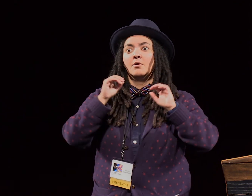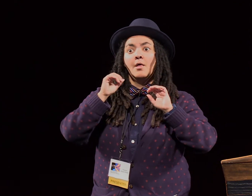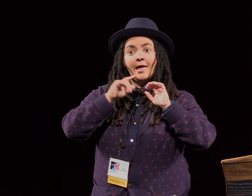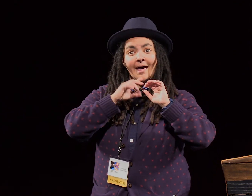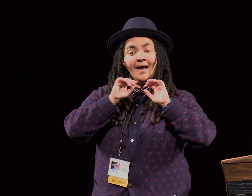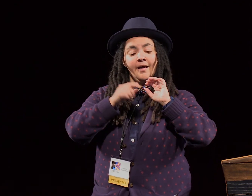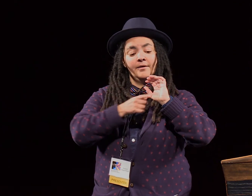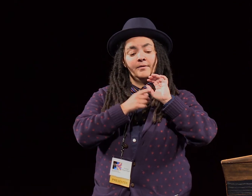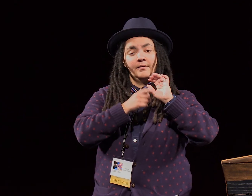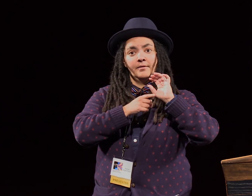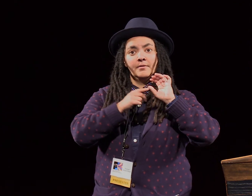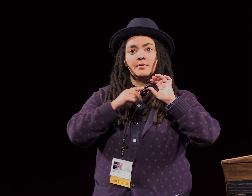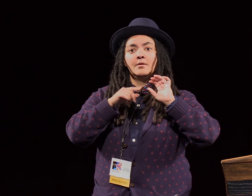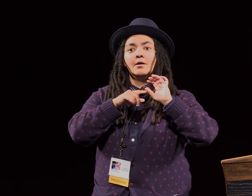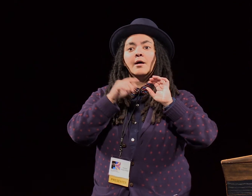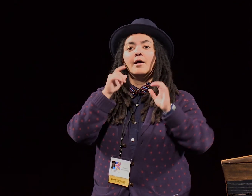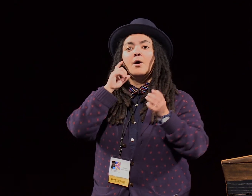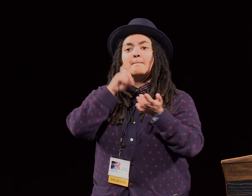The elbows are more at a neutral level.